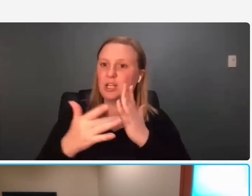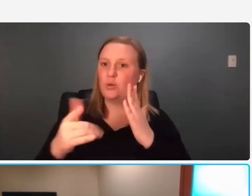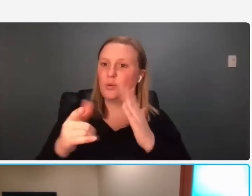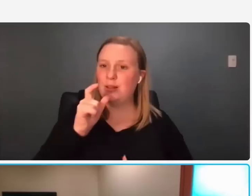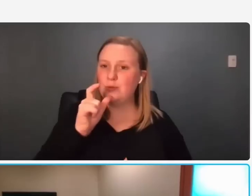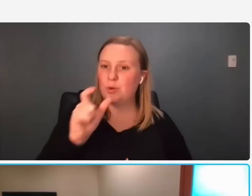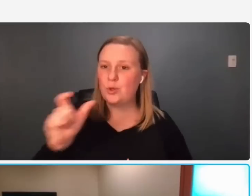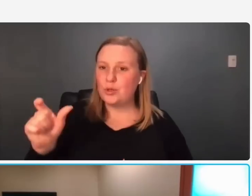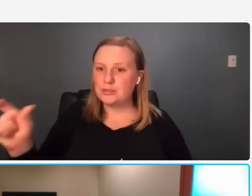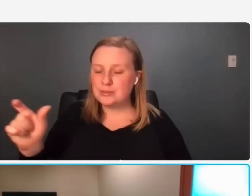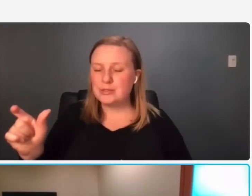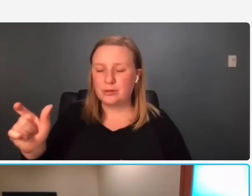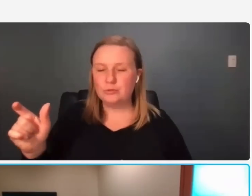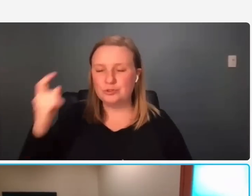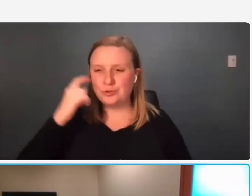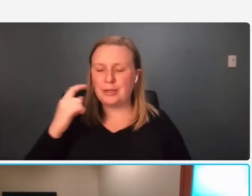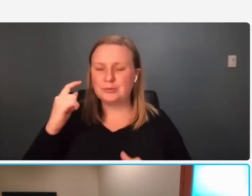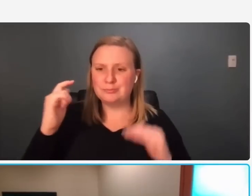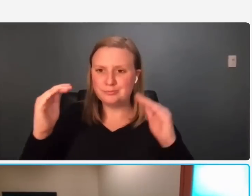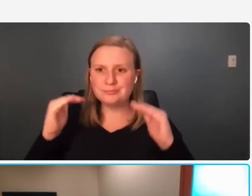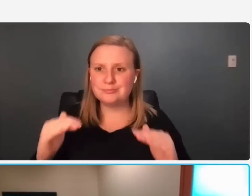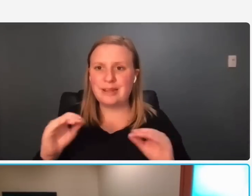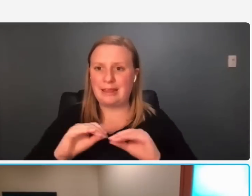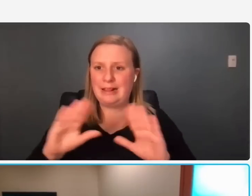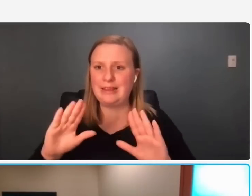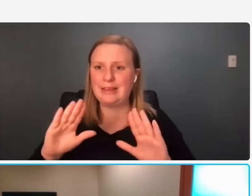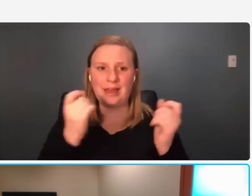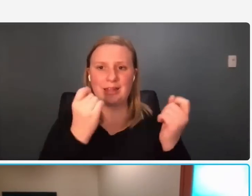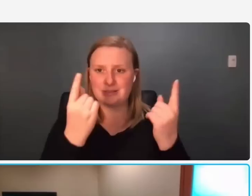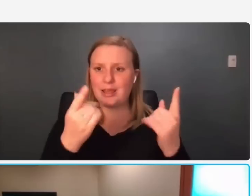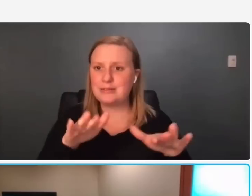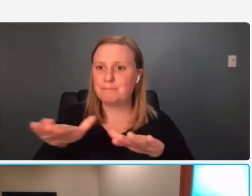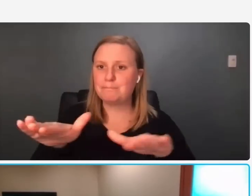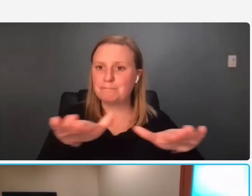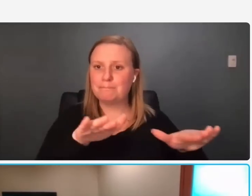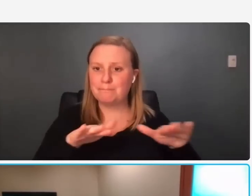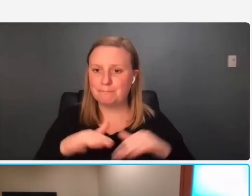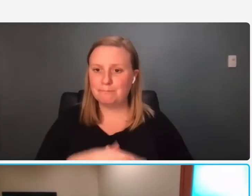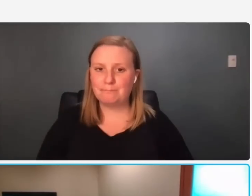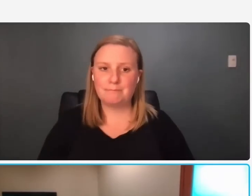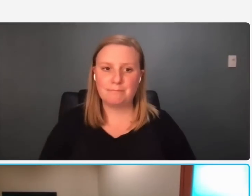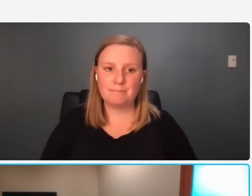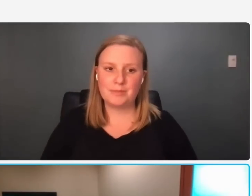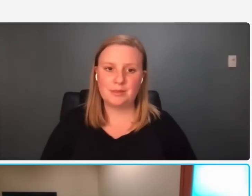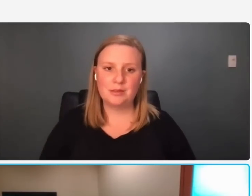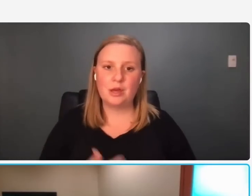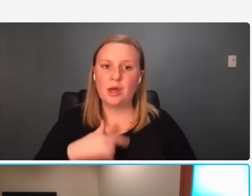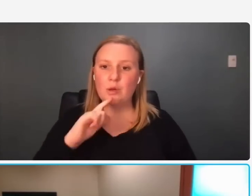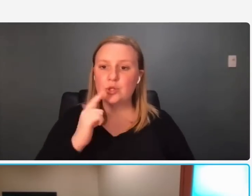and explain to you as much as I can so you all can have the same understanding. So I am going to talk to you about a new model for